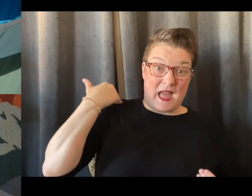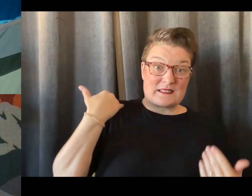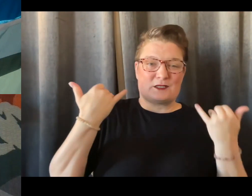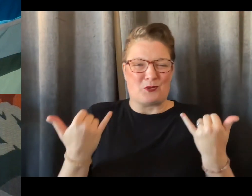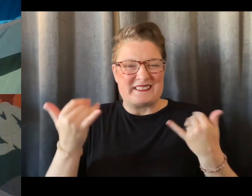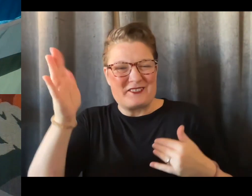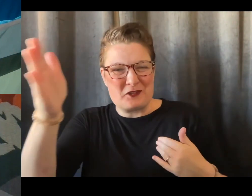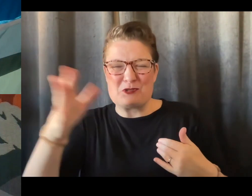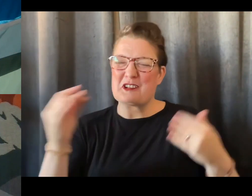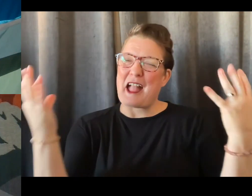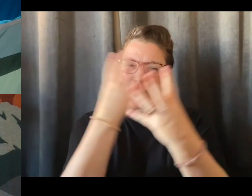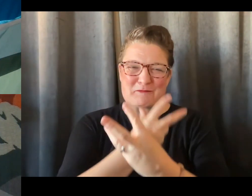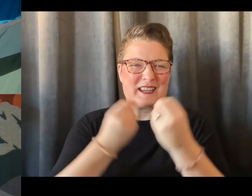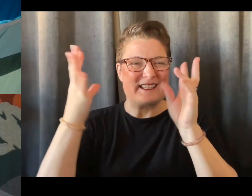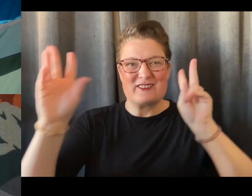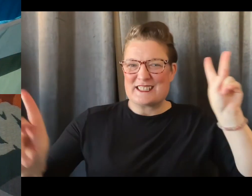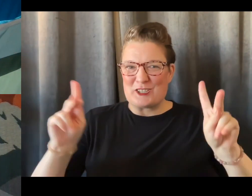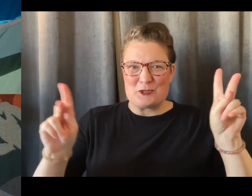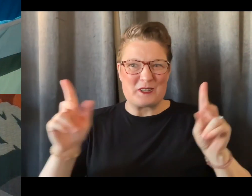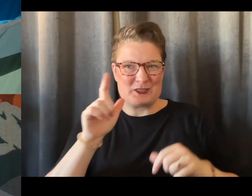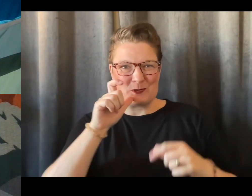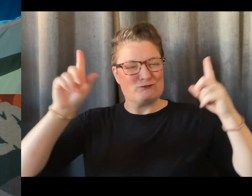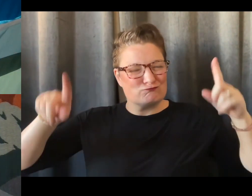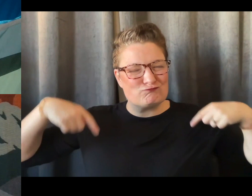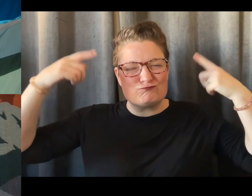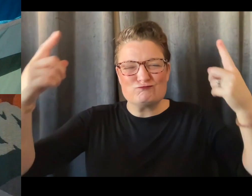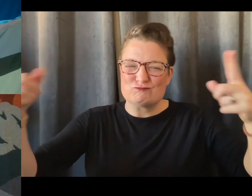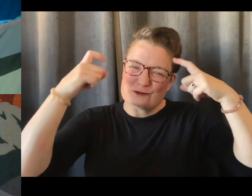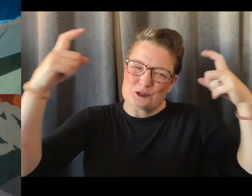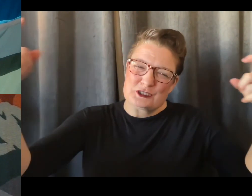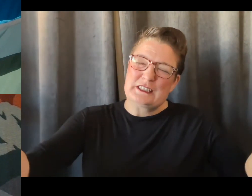and the magnificent humans who have been dreaming of a just world for millennia.